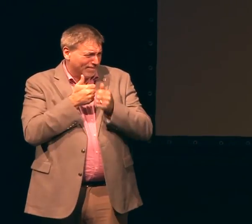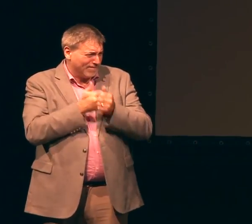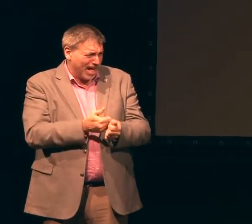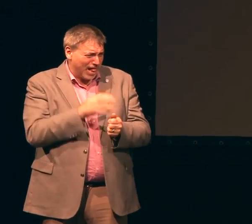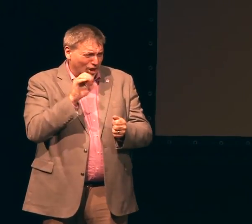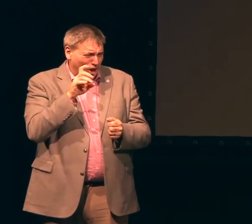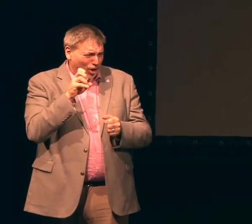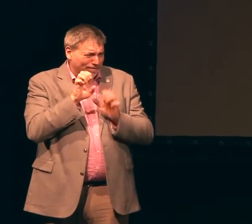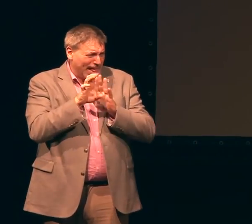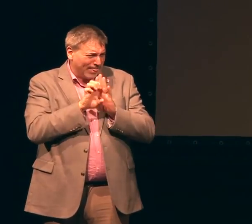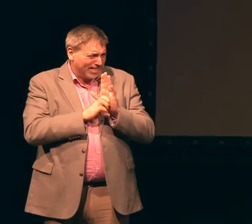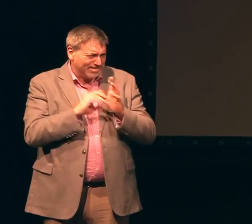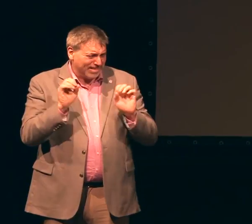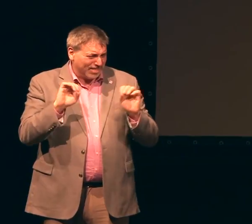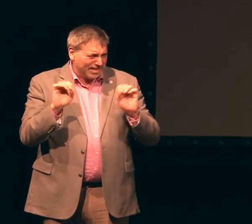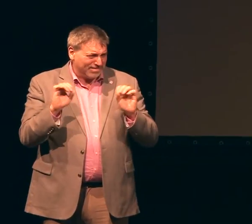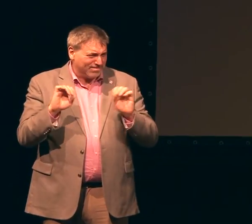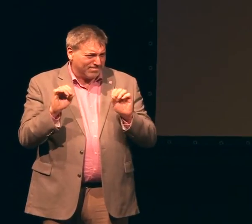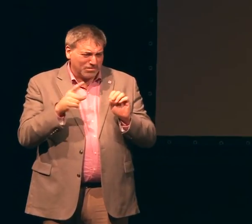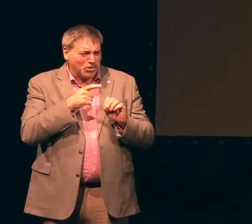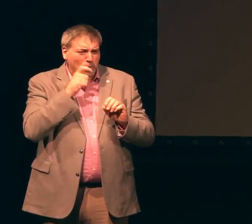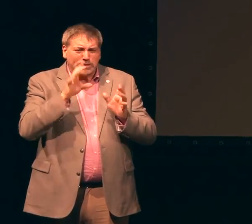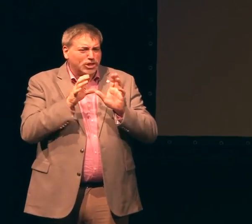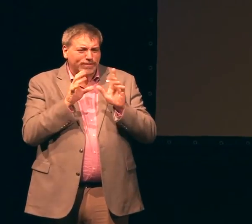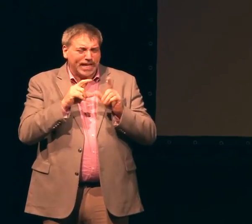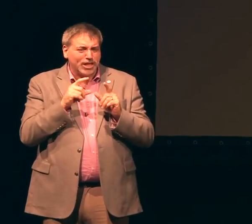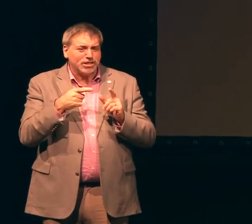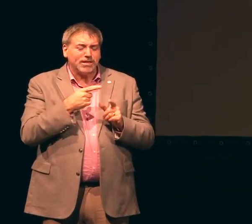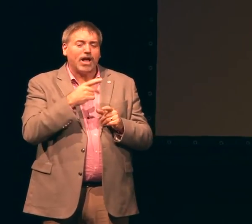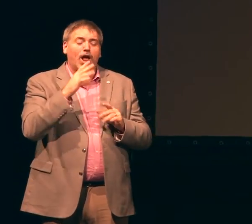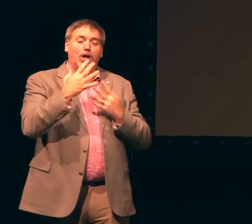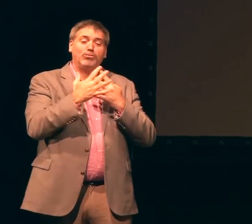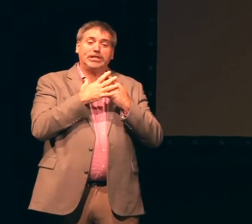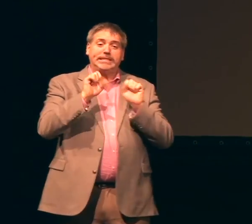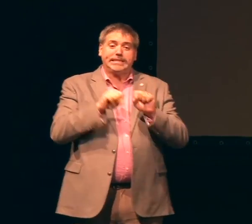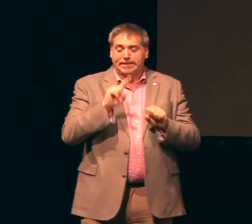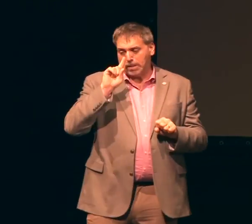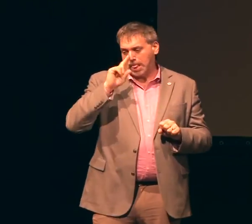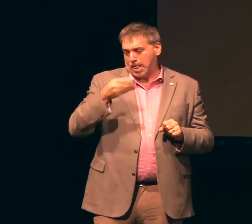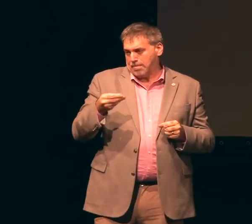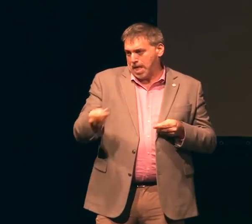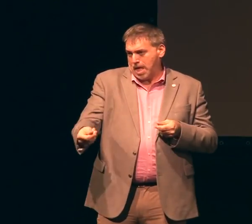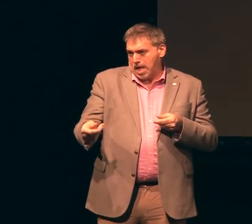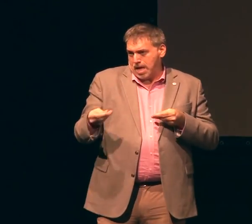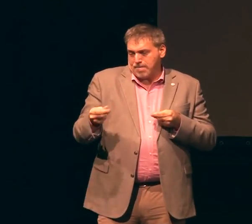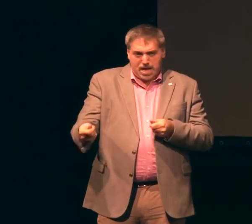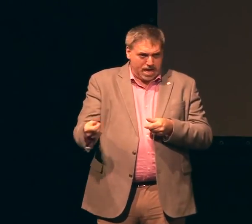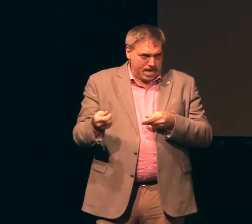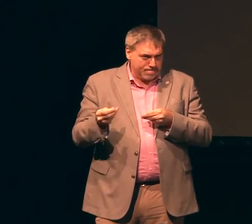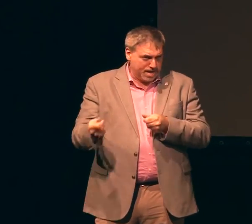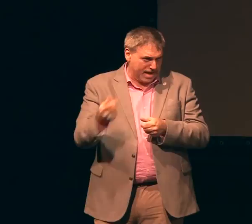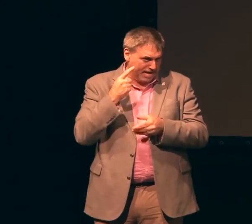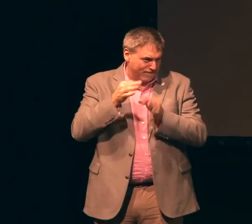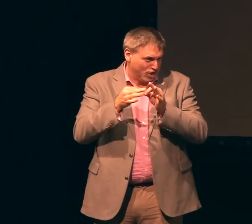are not required to follow a code of ethics if working as an interpreter in the prison, there is no